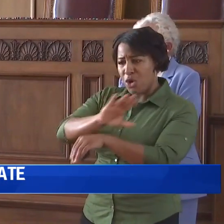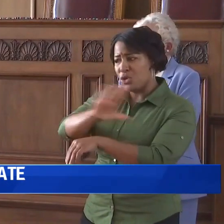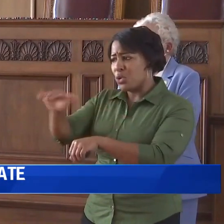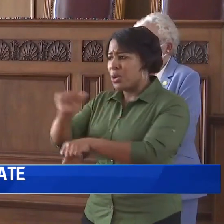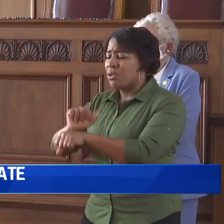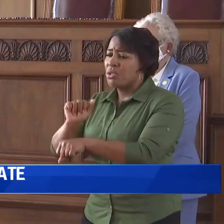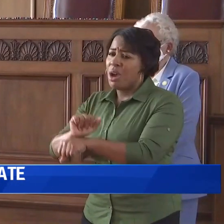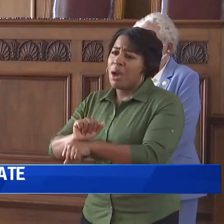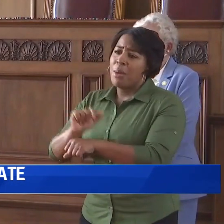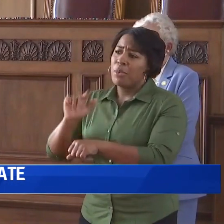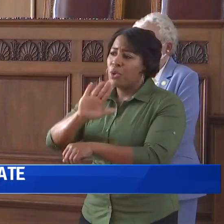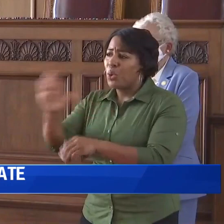IVEY'S AMENDED